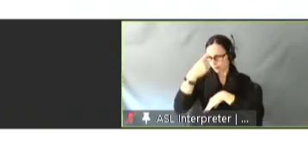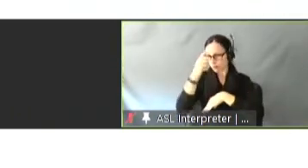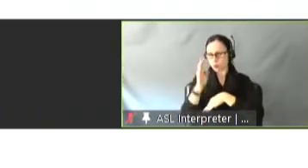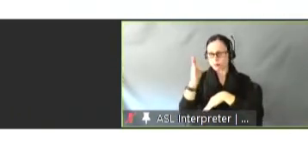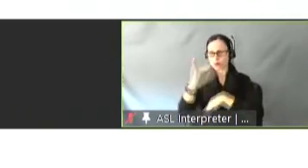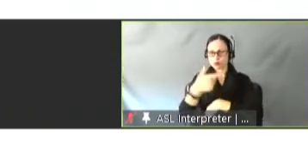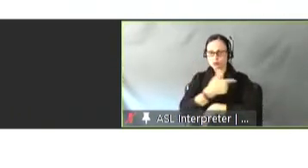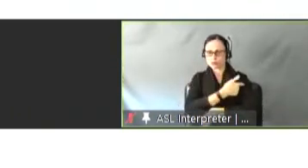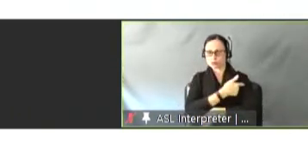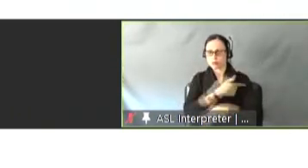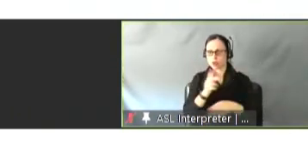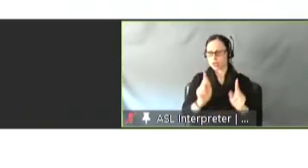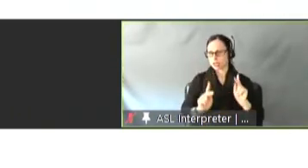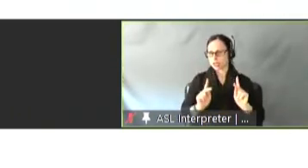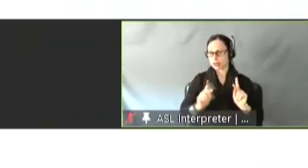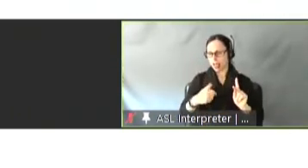And I think that's my last slide. And thank you.